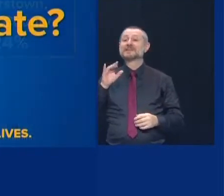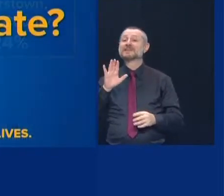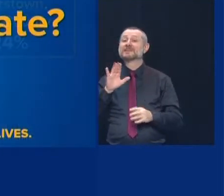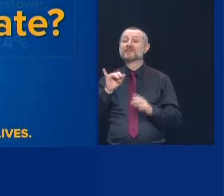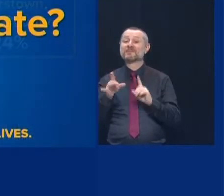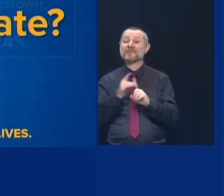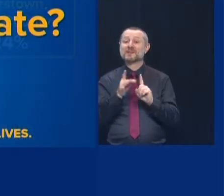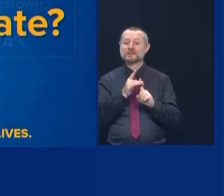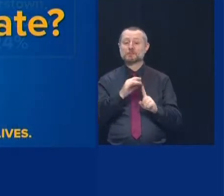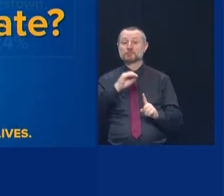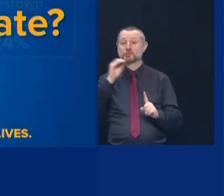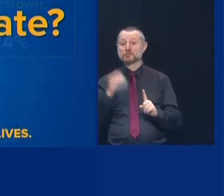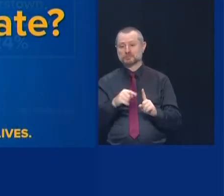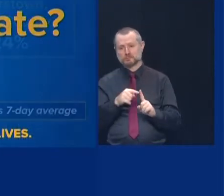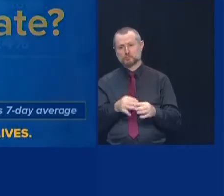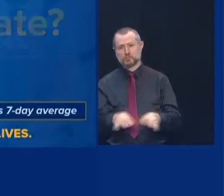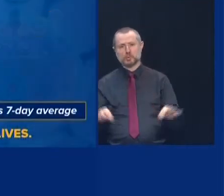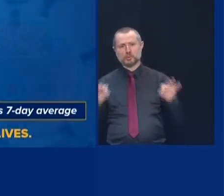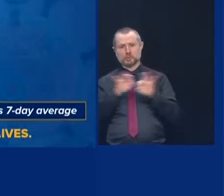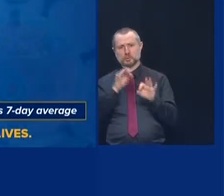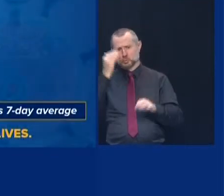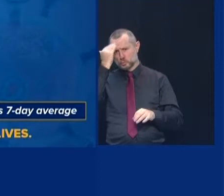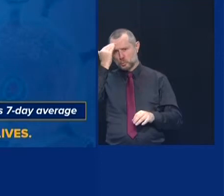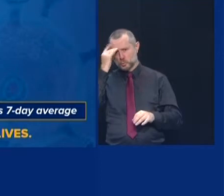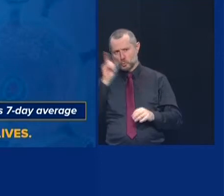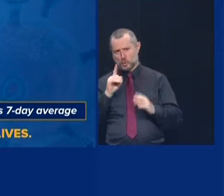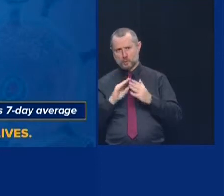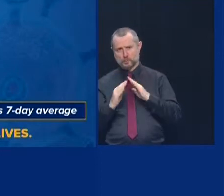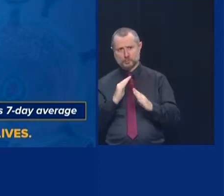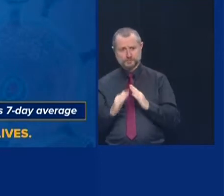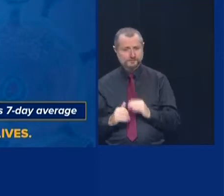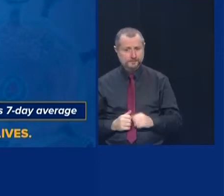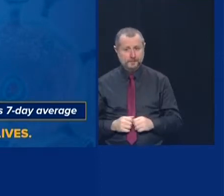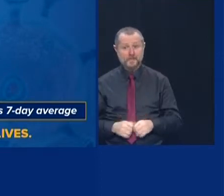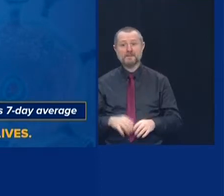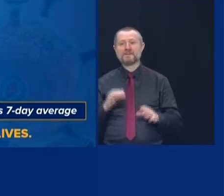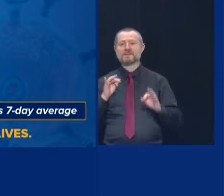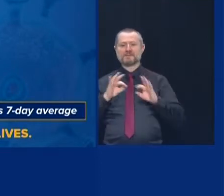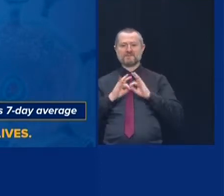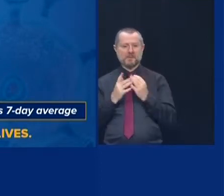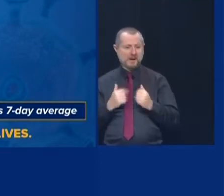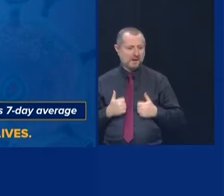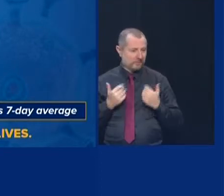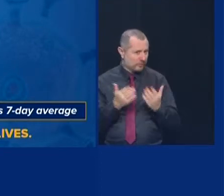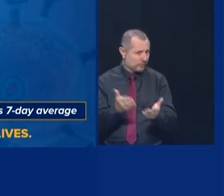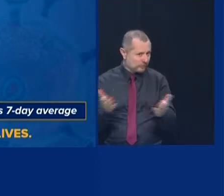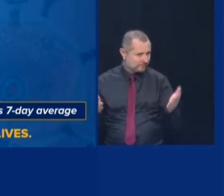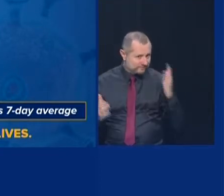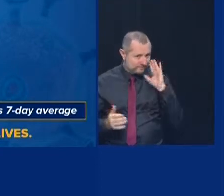COUNTRIES, BY THE WAY. SO THE QUESTION IS THE INFECT